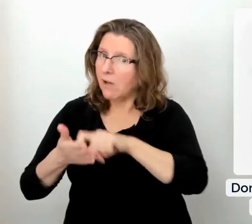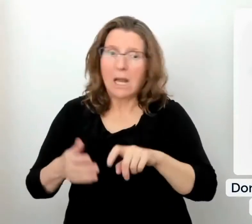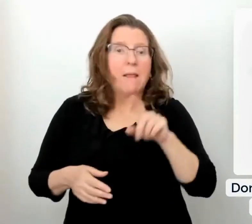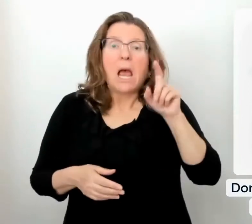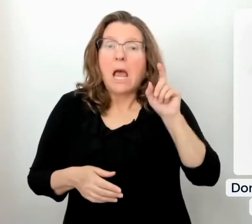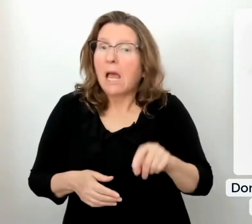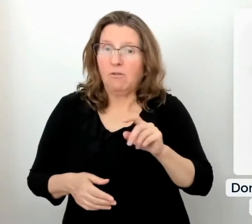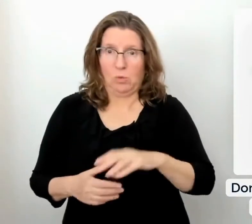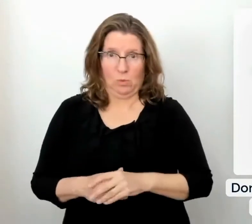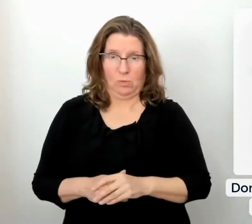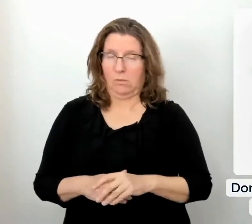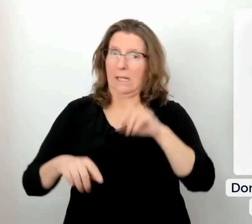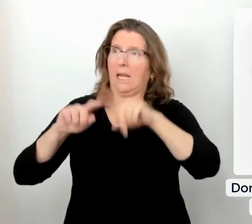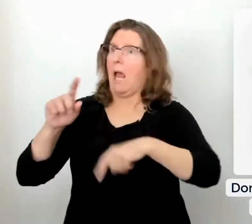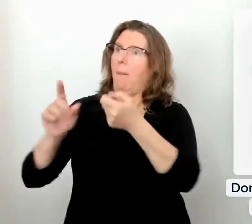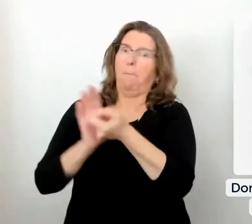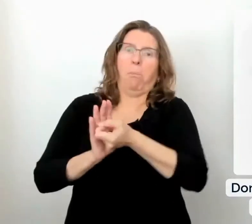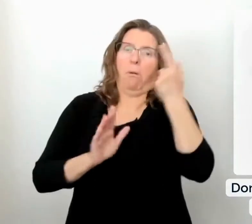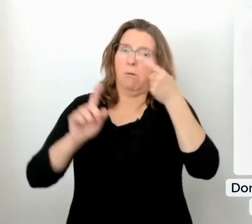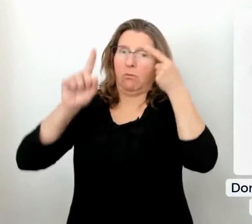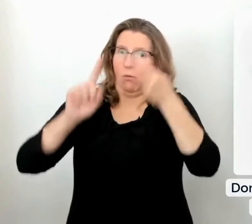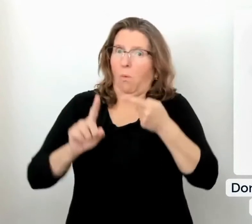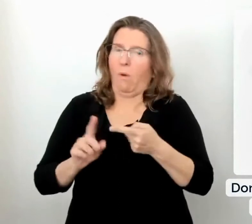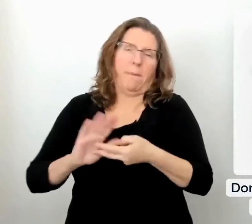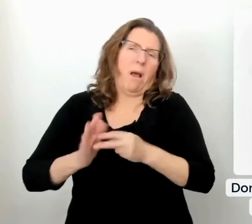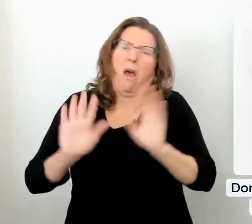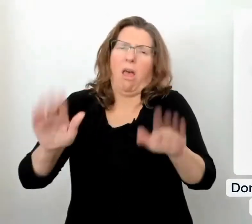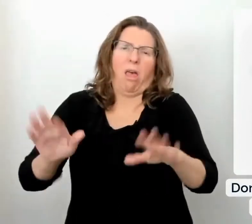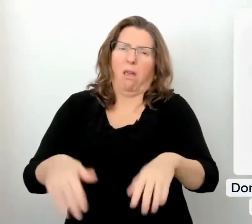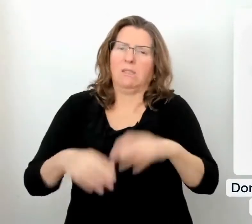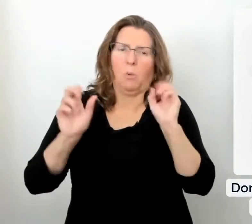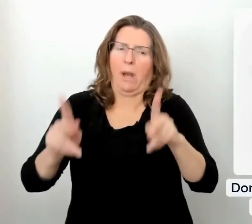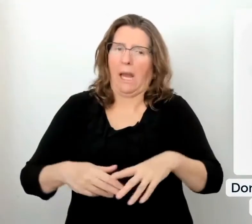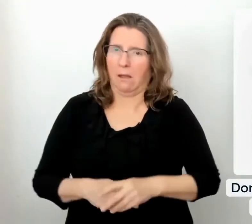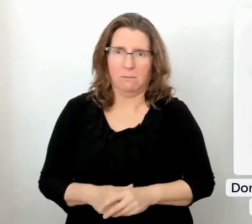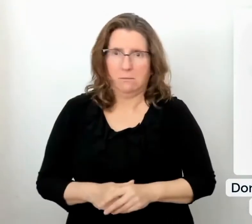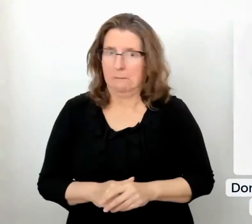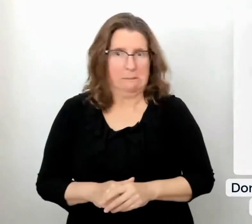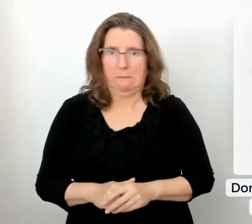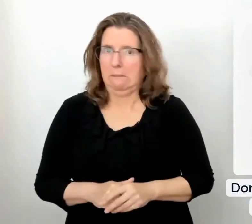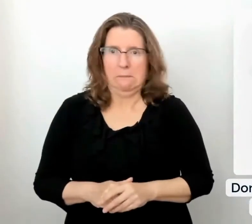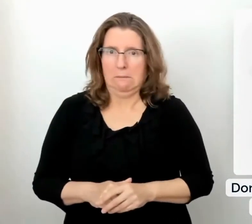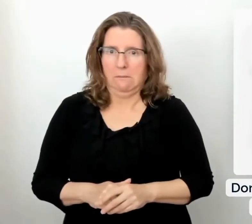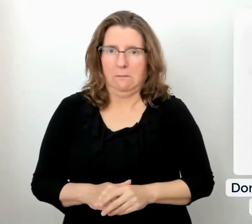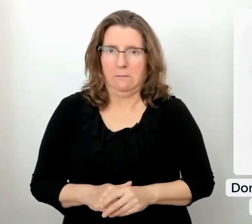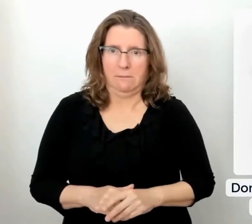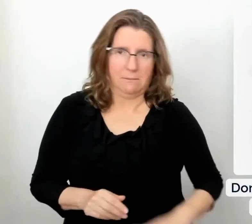including English. Of course they had to! It's not okay to just pass them on to the next grade.